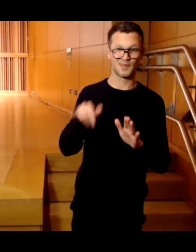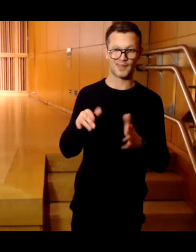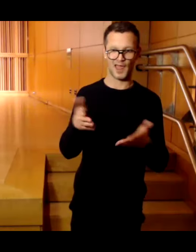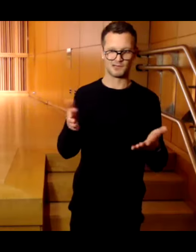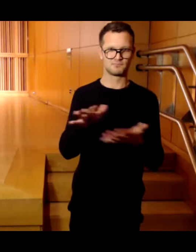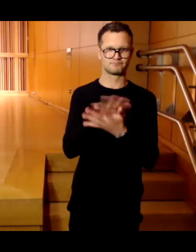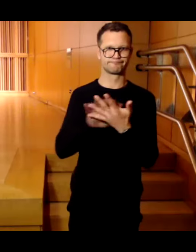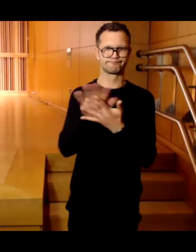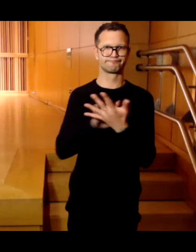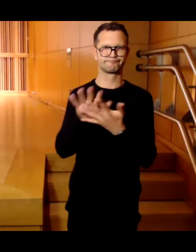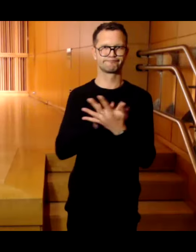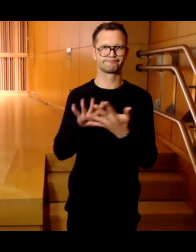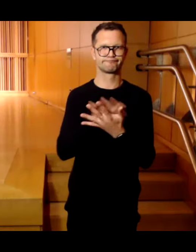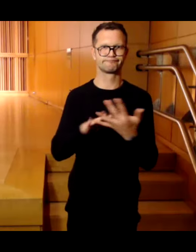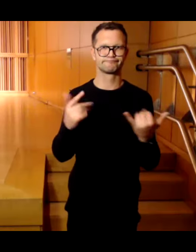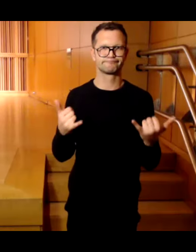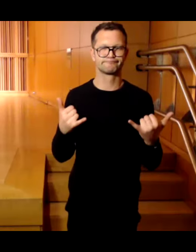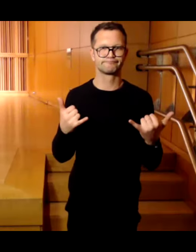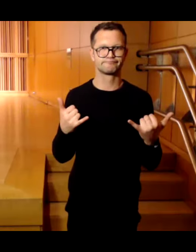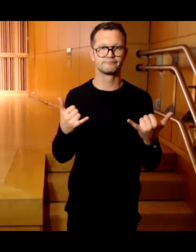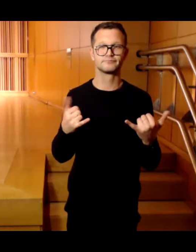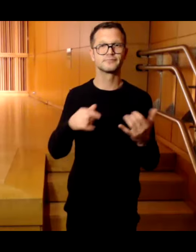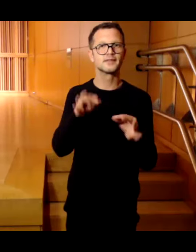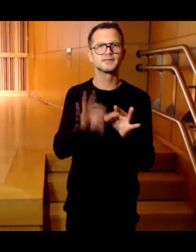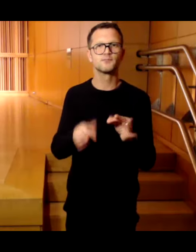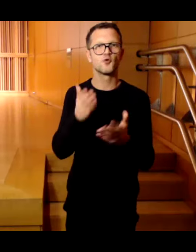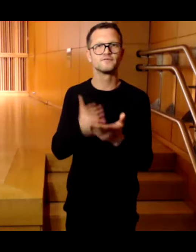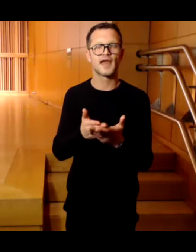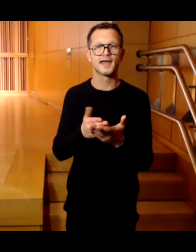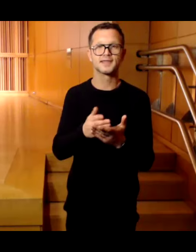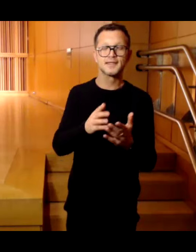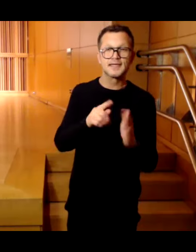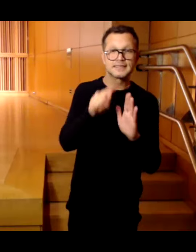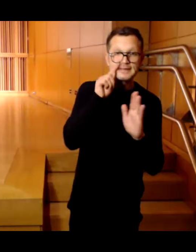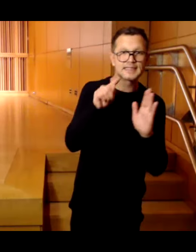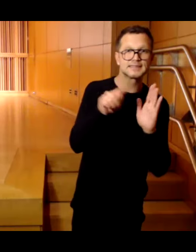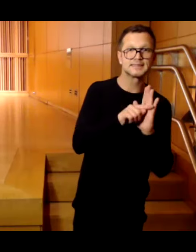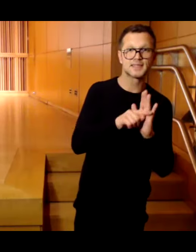is the fact, simple fact, that cynicism and fear cannot defeat cynicism and fear.